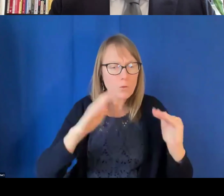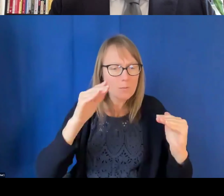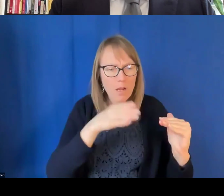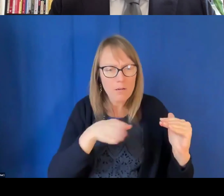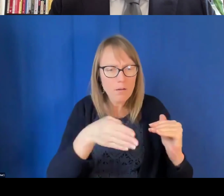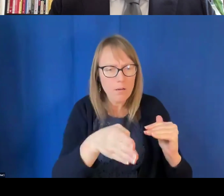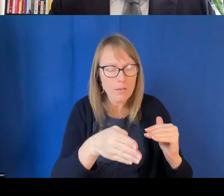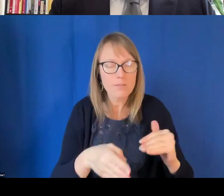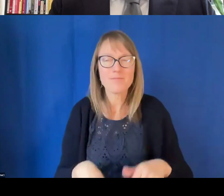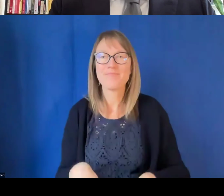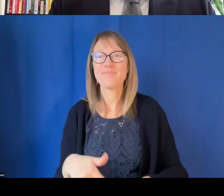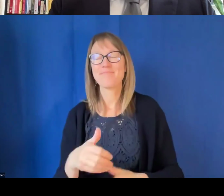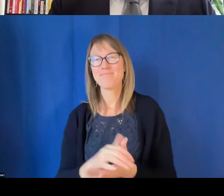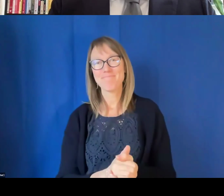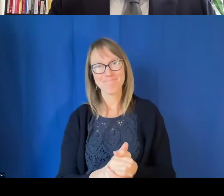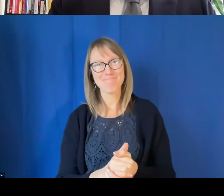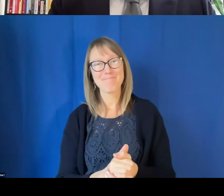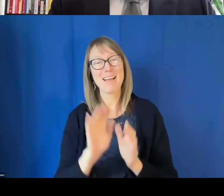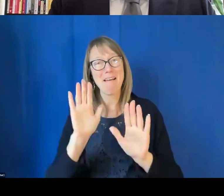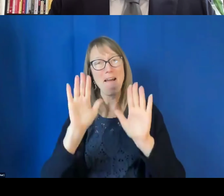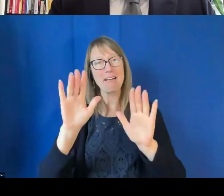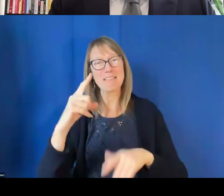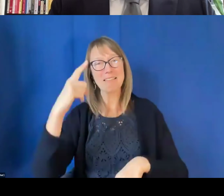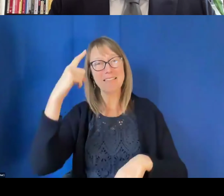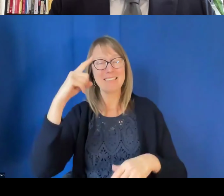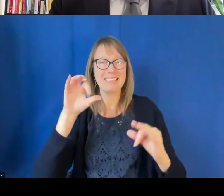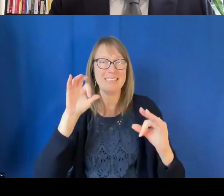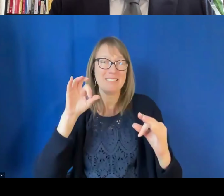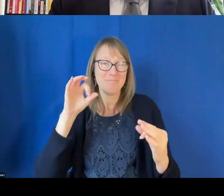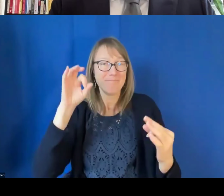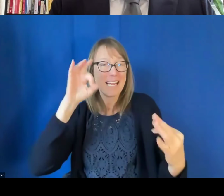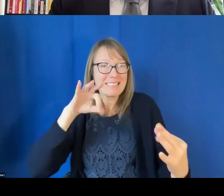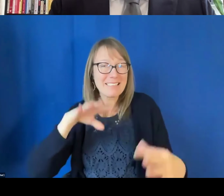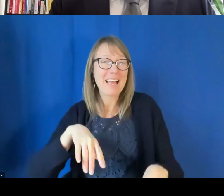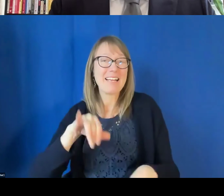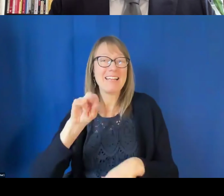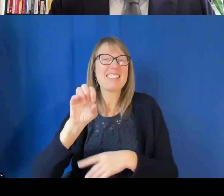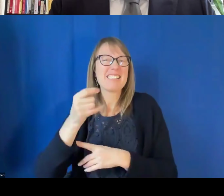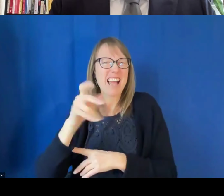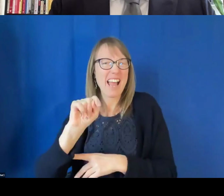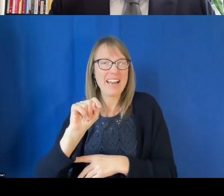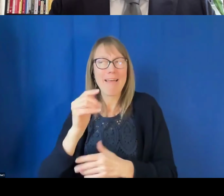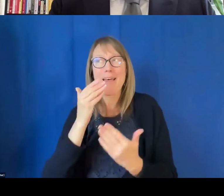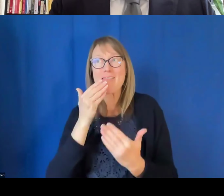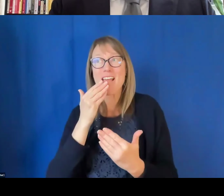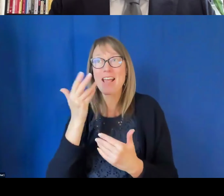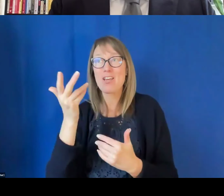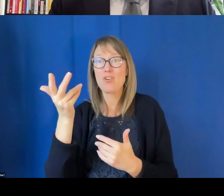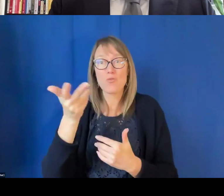[Katie] Excellent insight. Thank you all so much for being such experts on this topic, sharing your insights